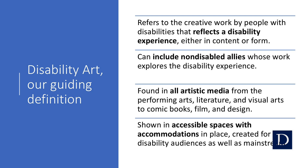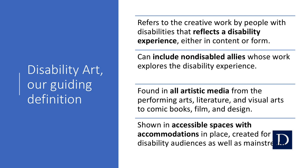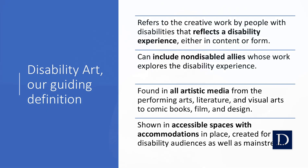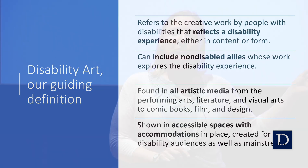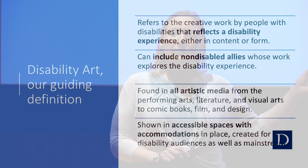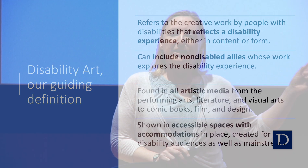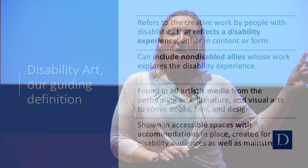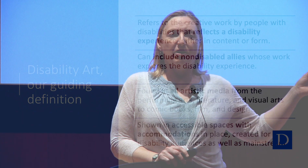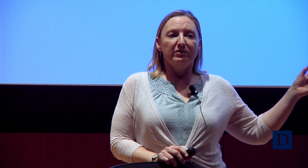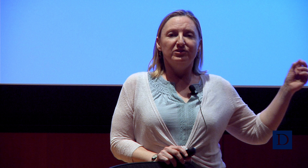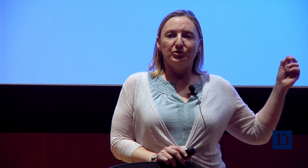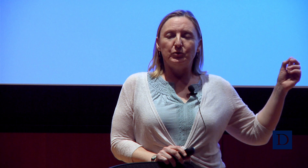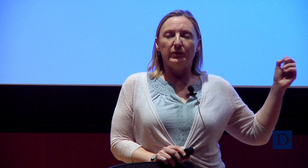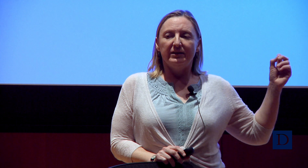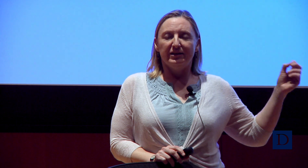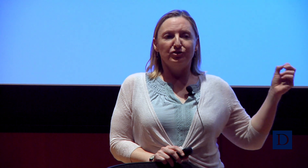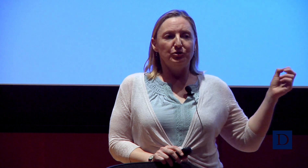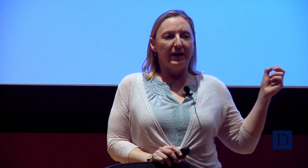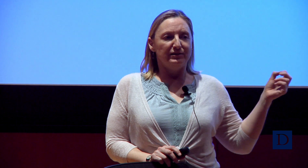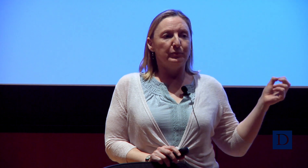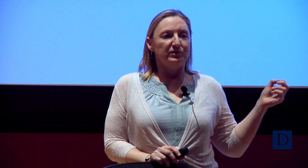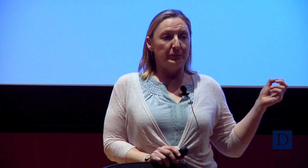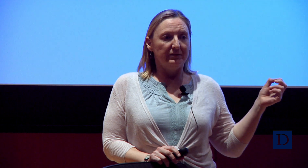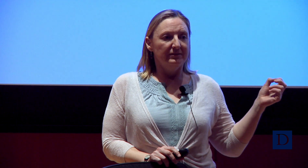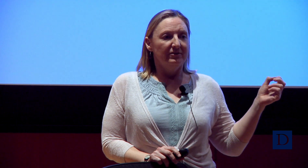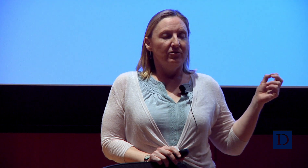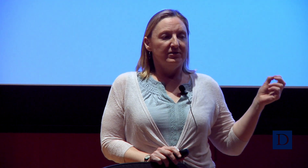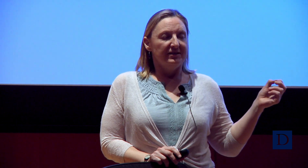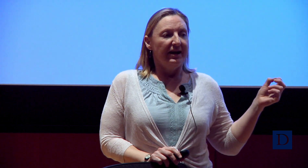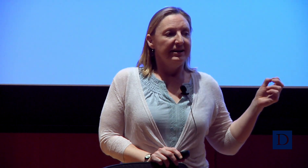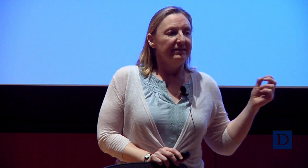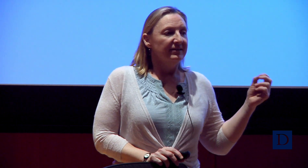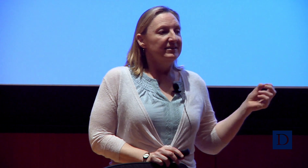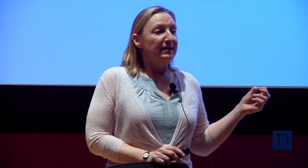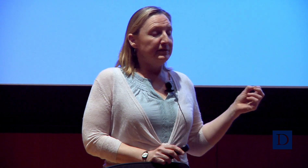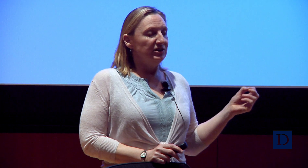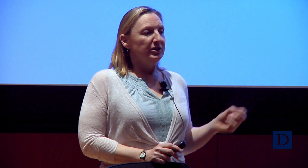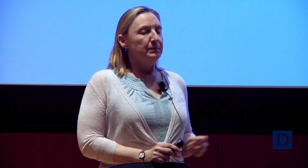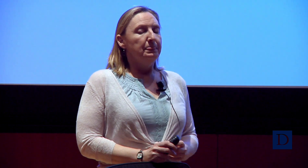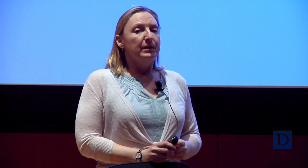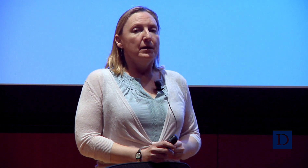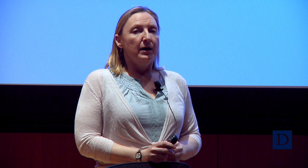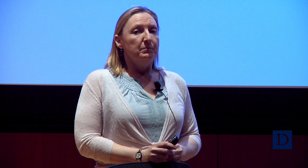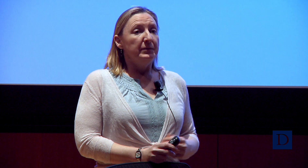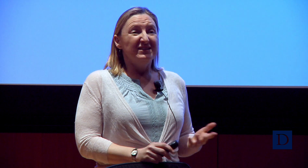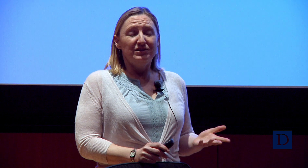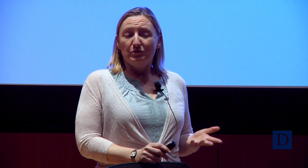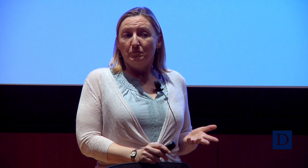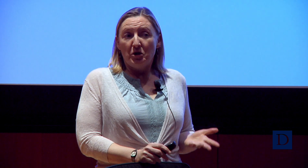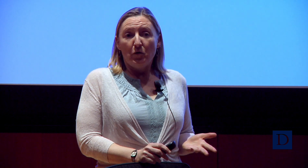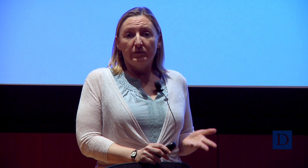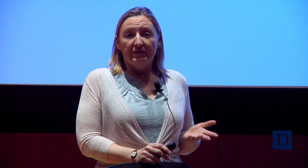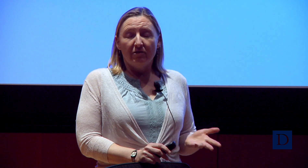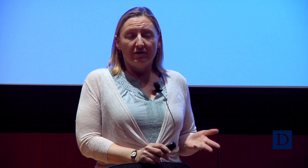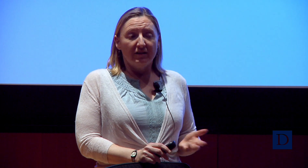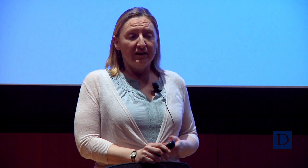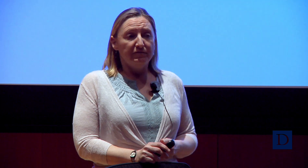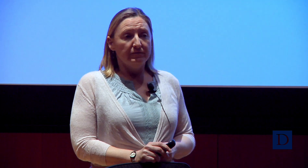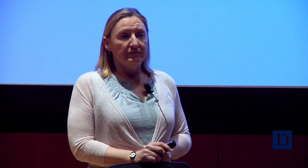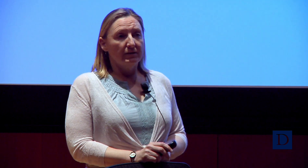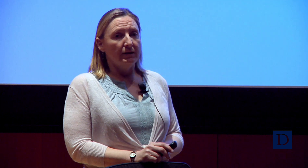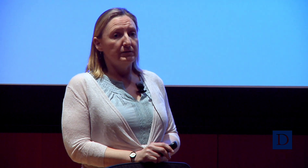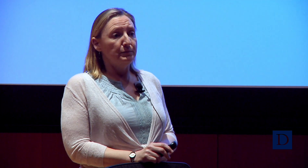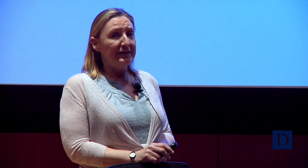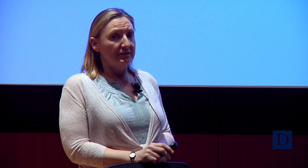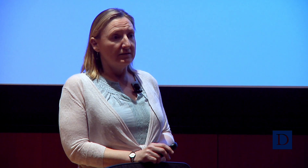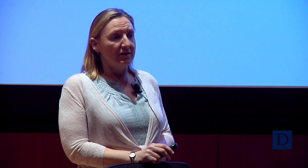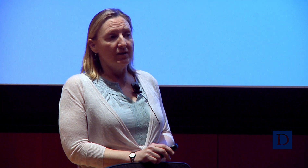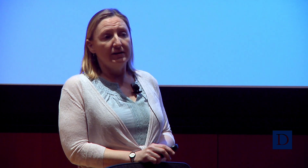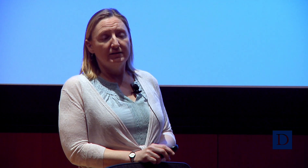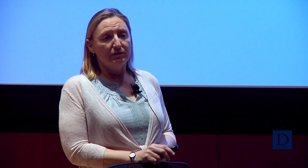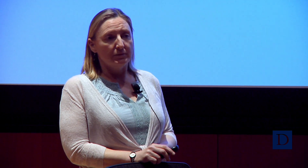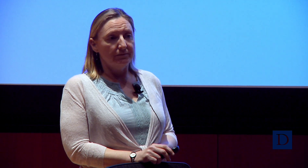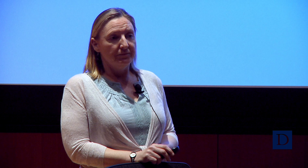And this is one that's really hard to adhere to as a principle, or as a guiding definition, because as you know, there are a lot of spaces that are not accessible.